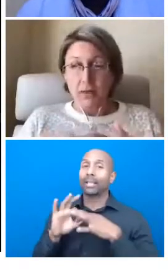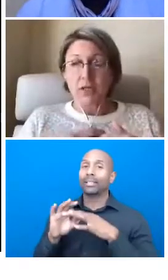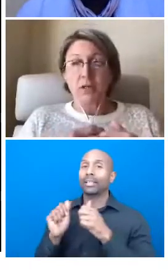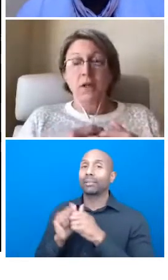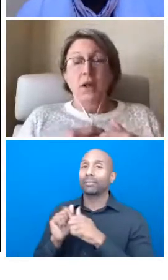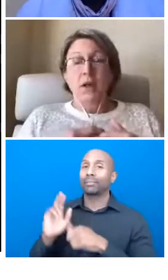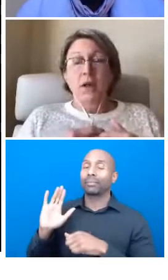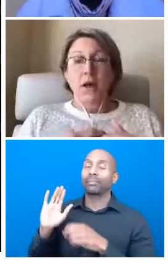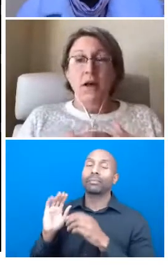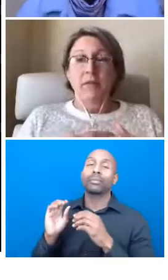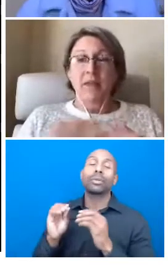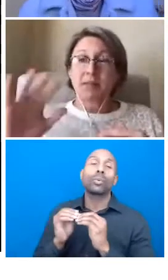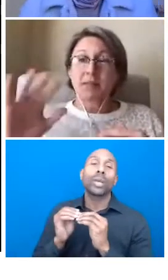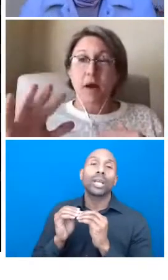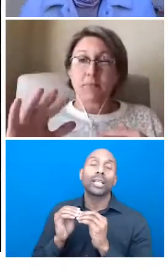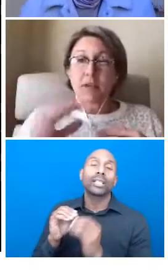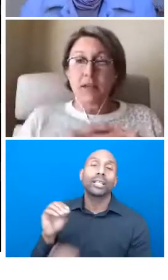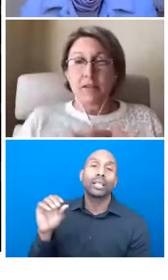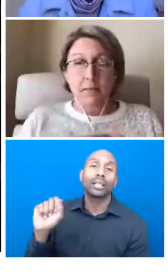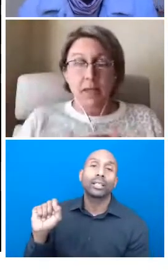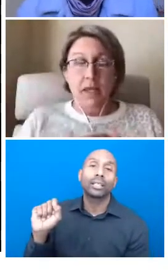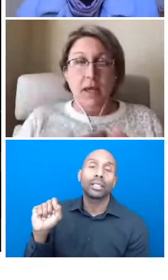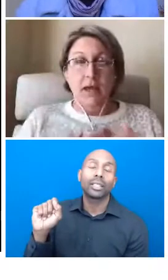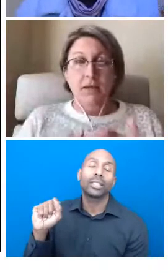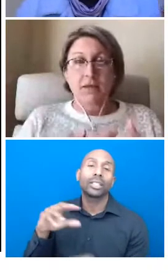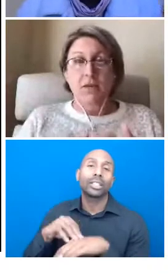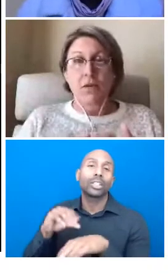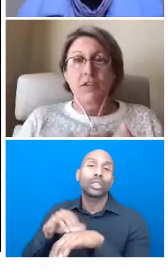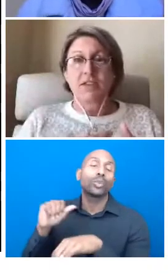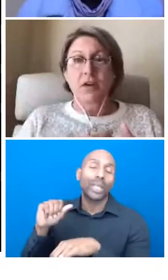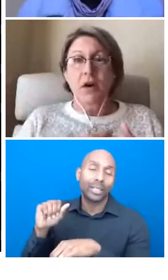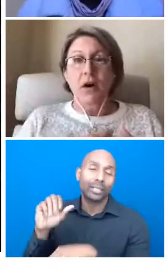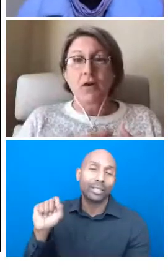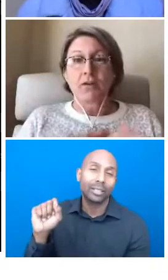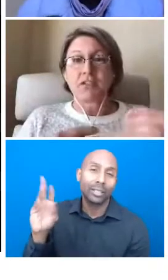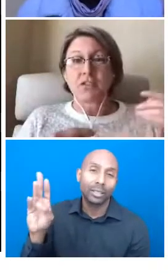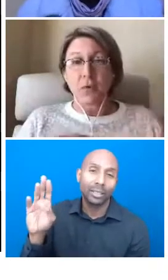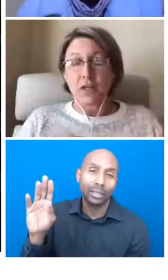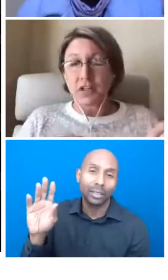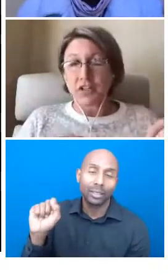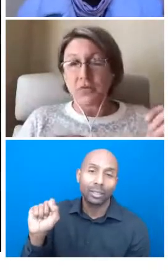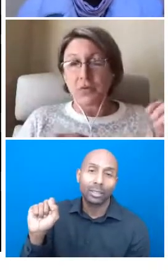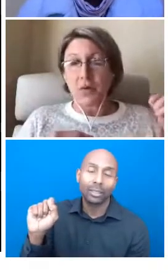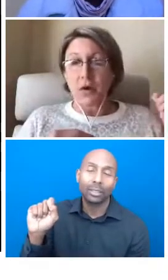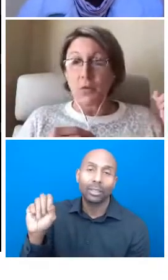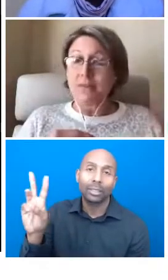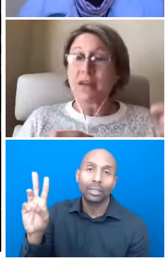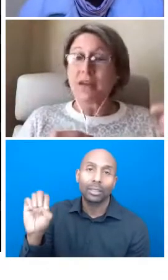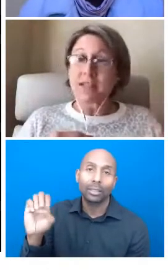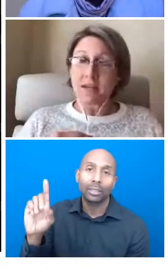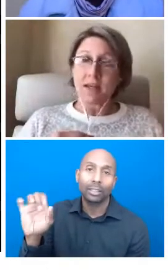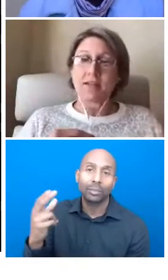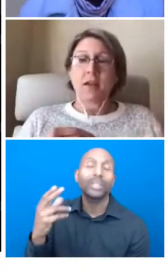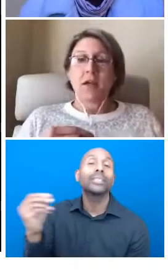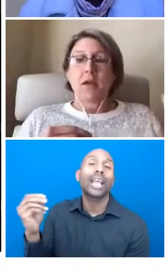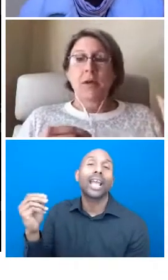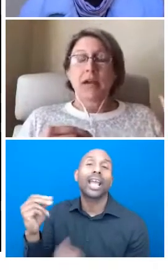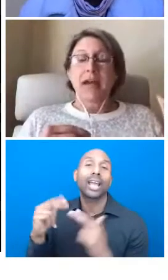That's my mom's side of the family. These are all Swedish weaving techniques.